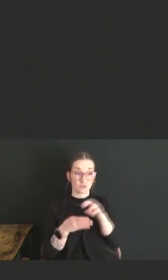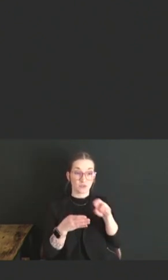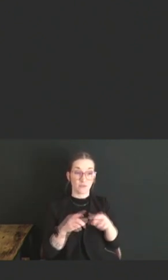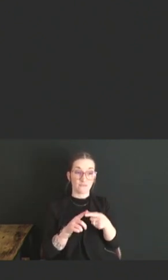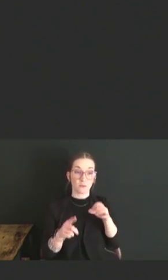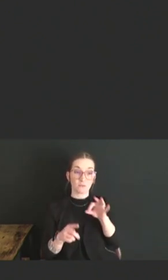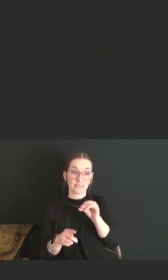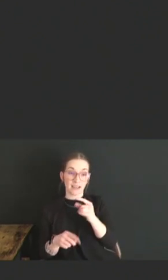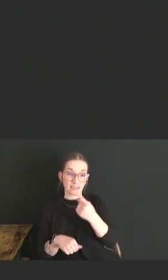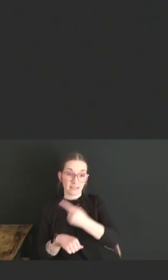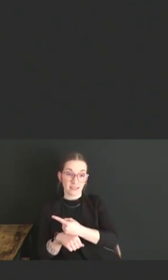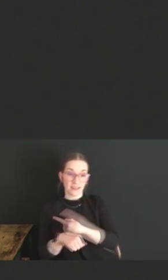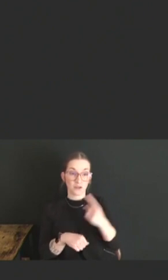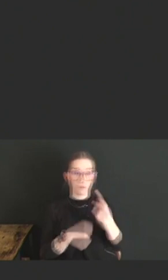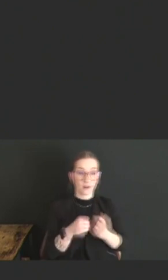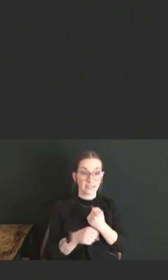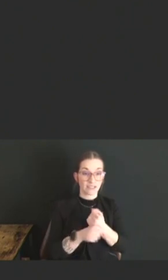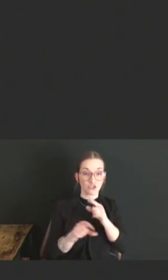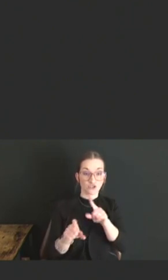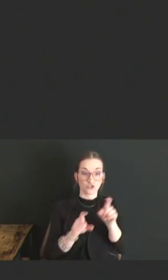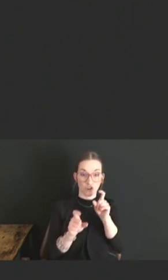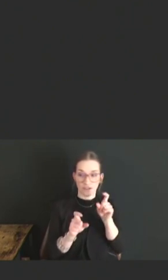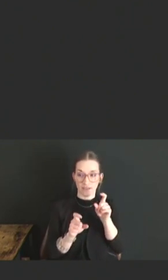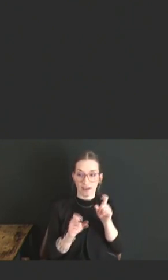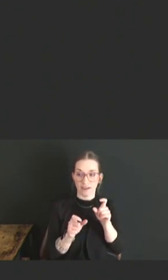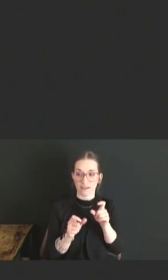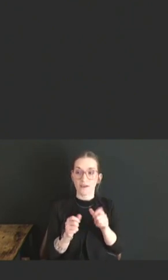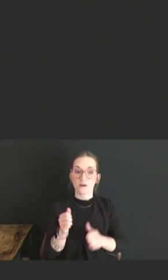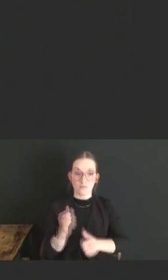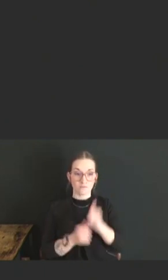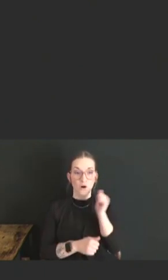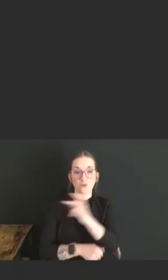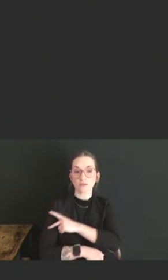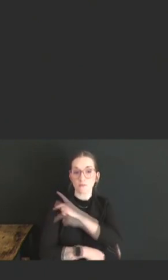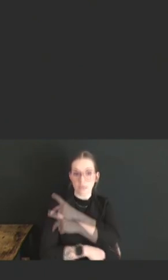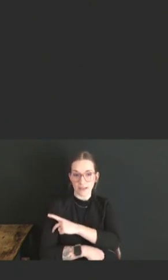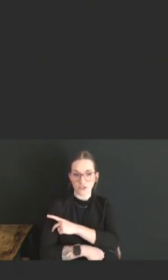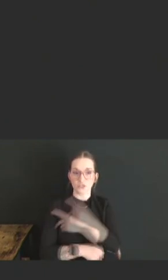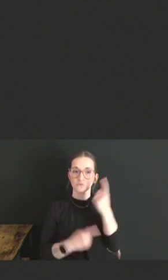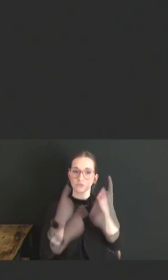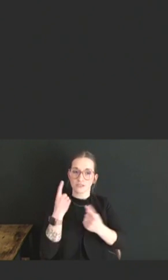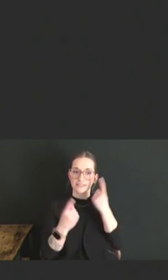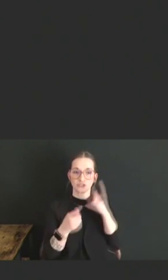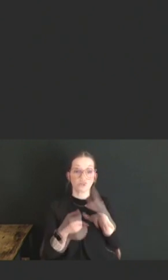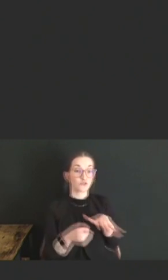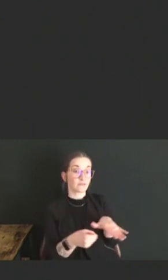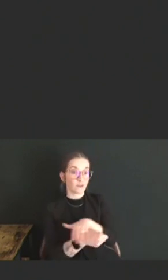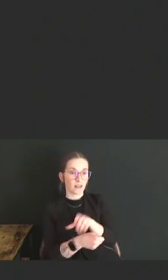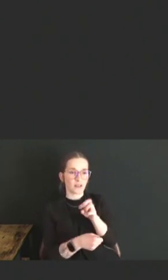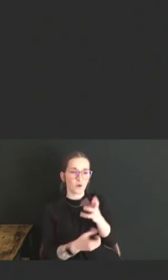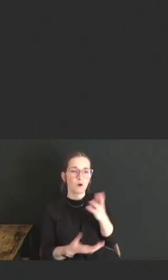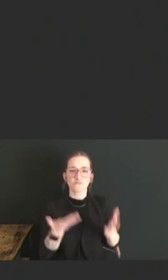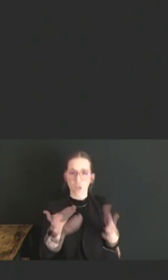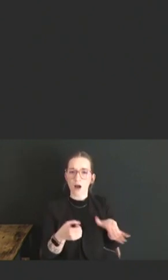survey, most patients were considered to have fully or probably fully recovered cardiac status.